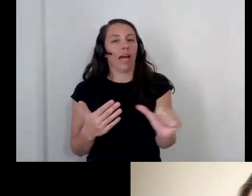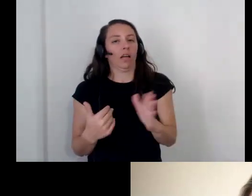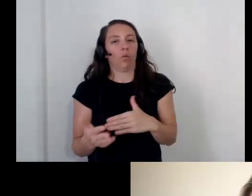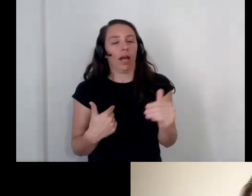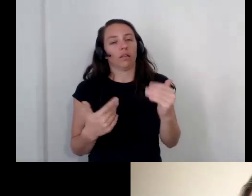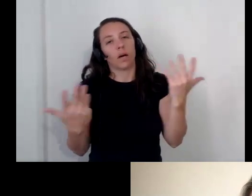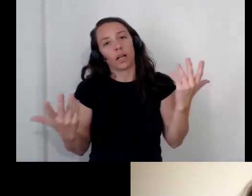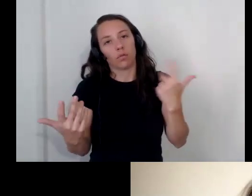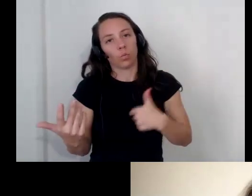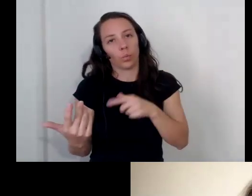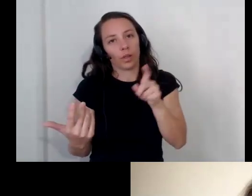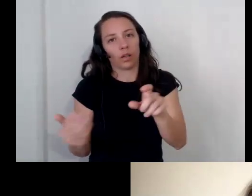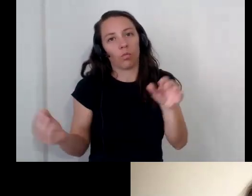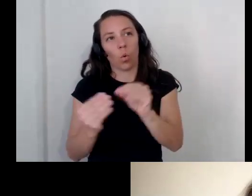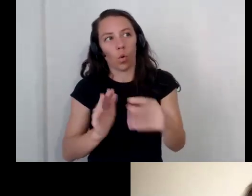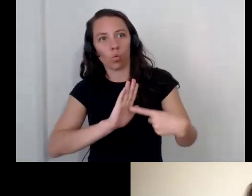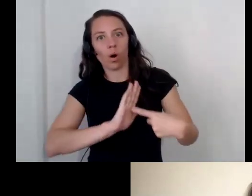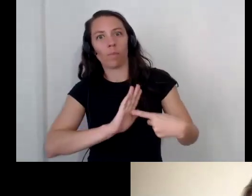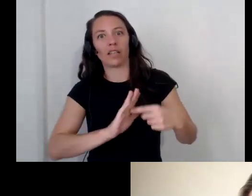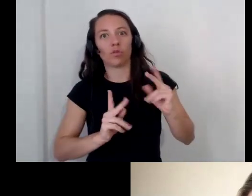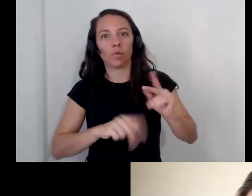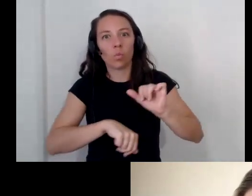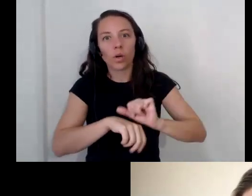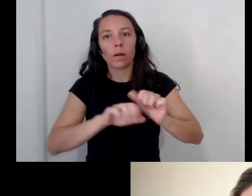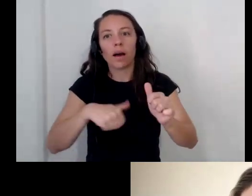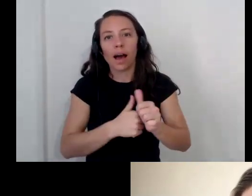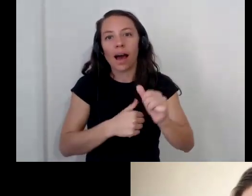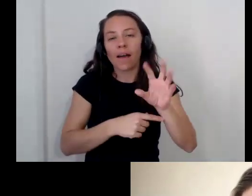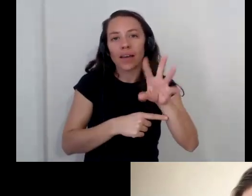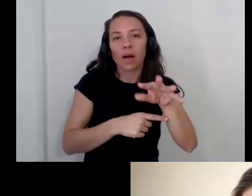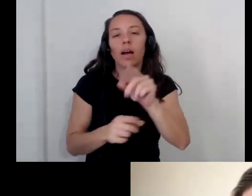But yeah, we definitely need more representation behind the camera and also more data to support that.